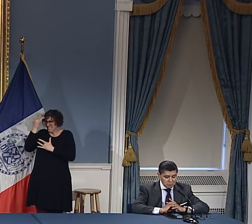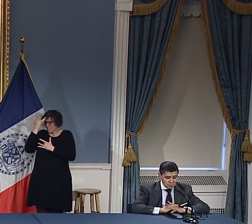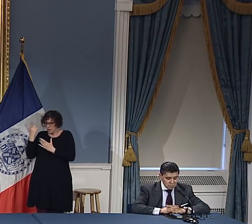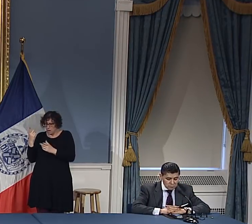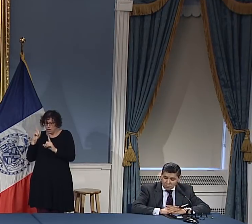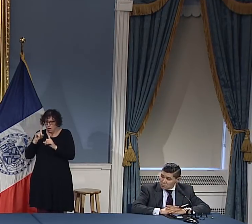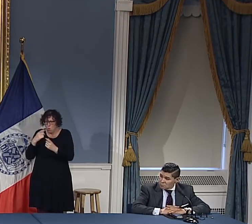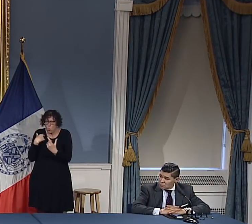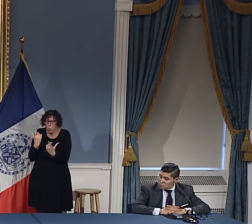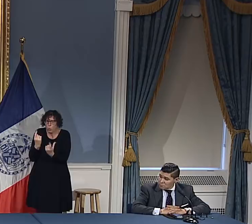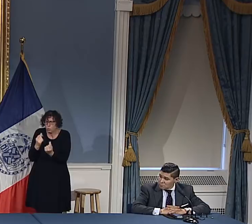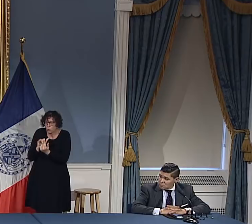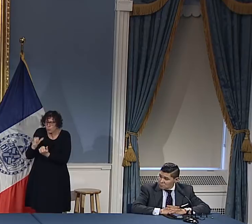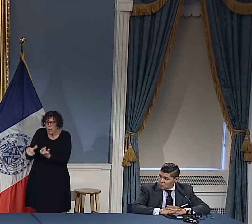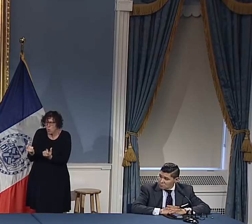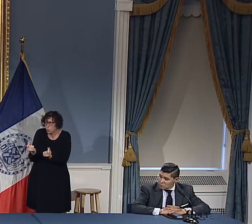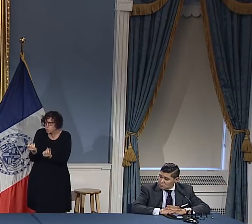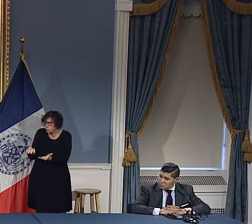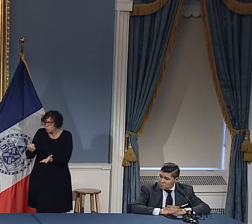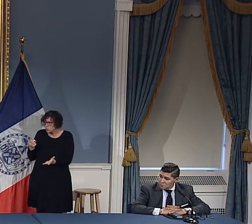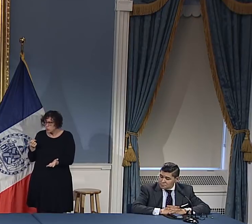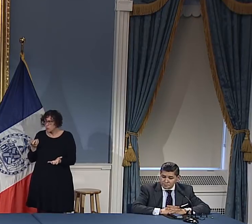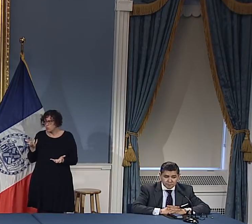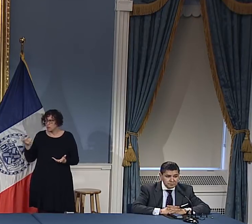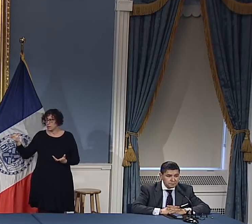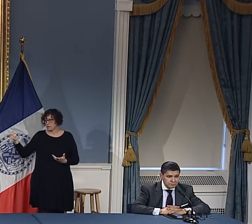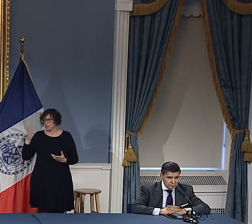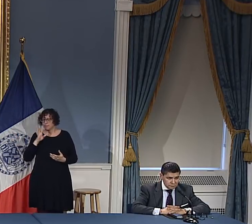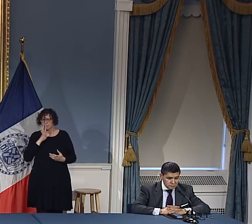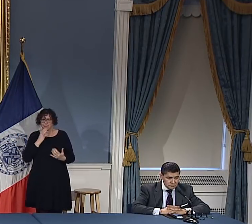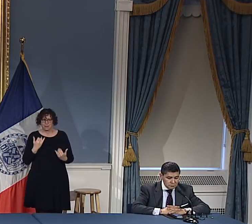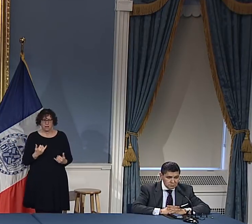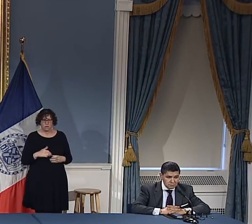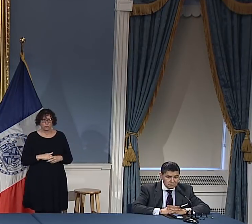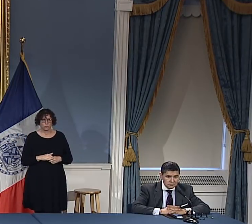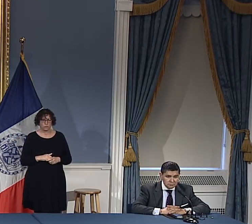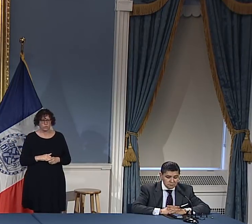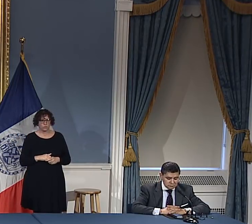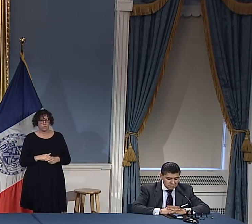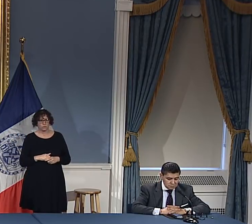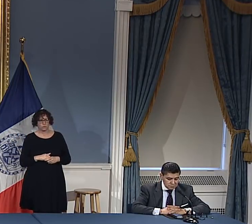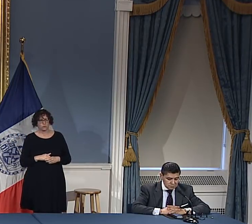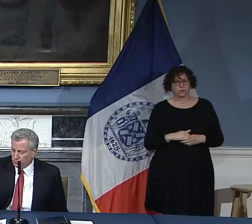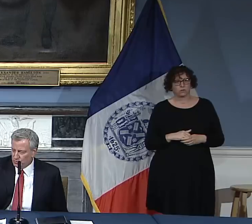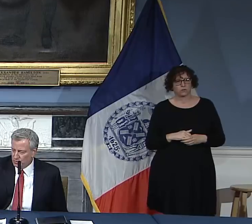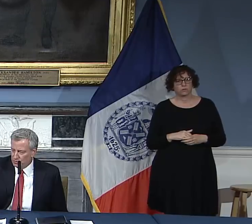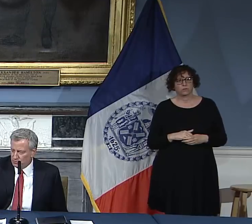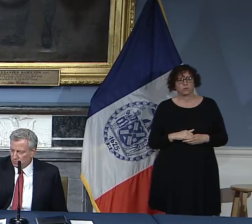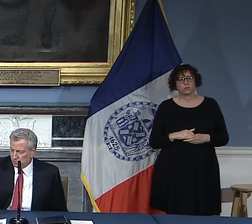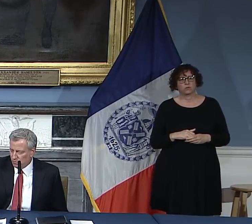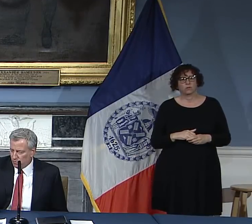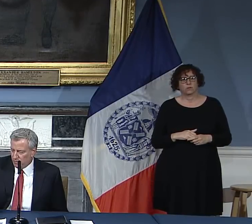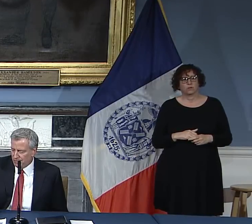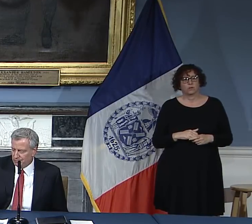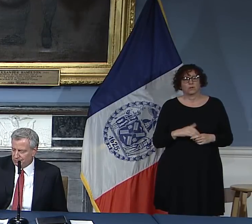ABSOLUTELY. SO AS I SAID IN PREVIOUS PRESS CONFERENCES, AT THSI PNOITN I